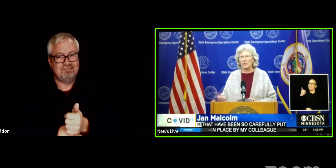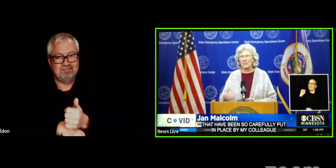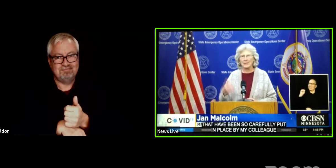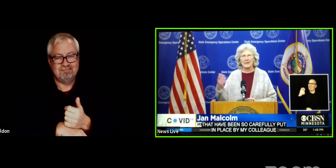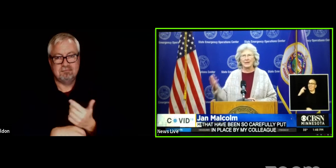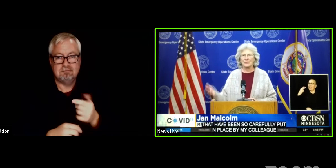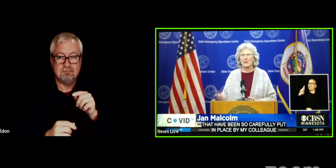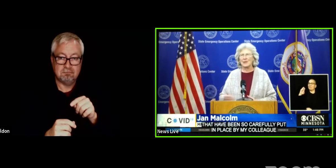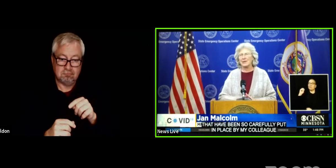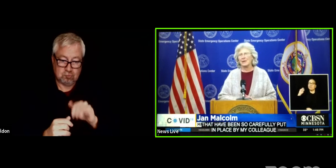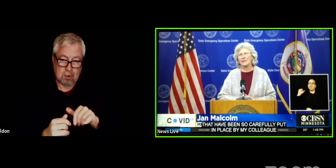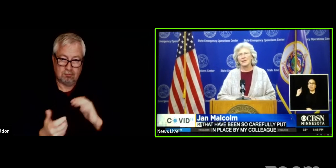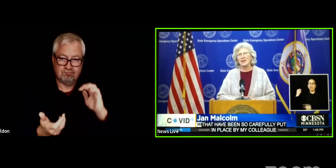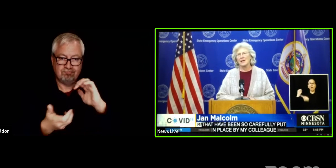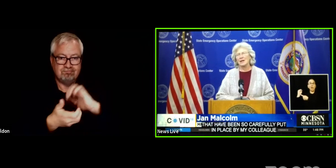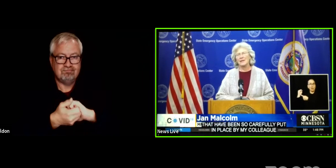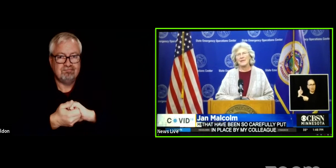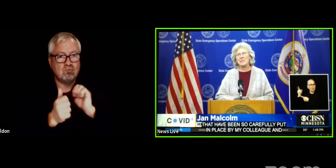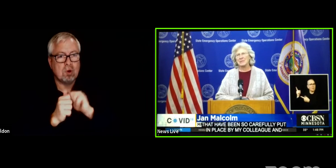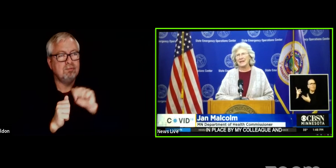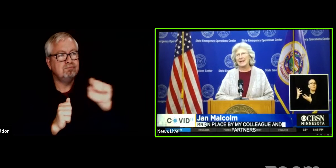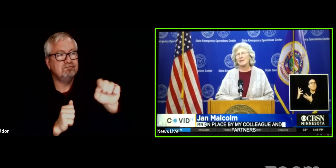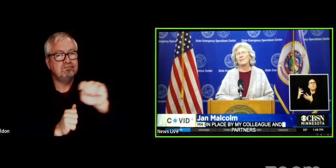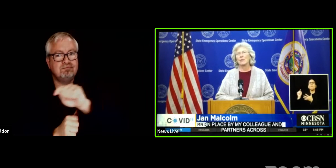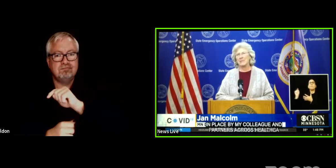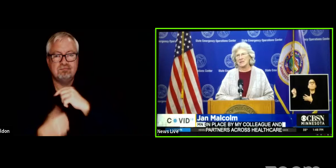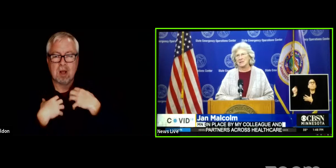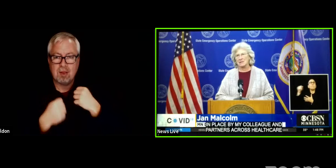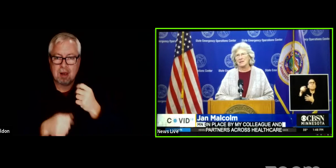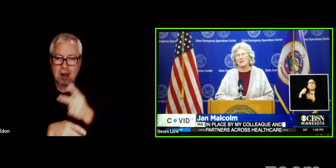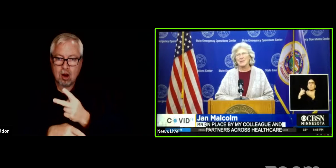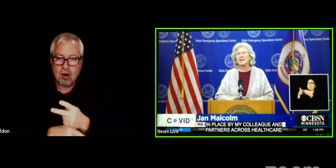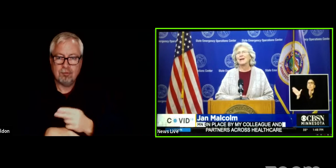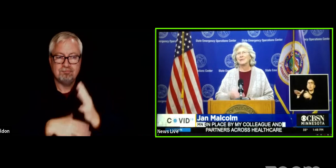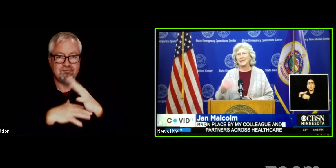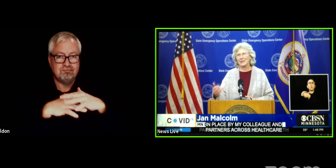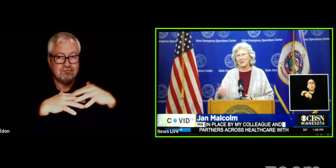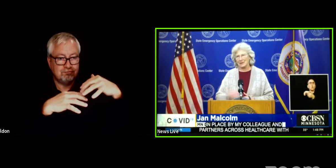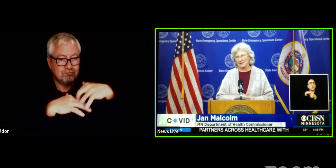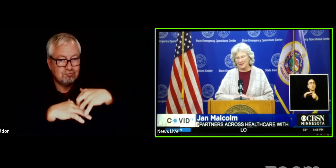LOCAL PUBLIC HEALTH, TRIBAL HEALTH. THEY'VE BEEN PLANNING FOR MONTHS BUT NOW IT'S GETTING REAL.